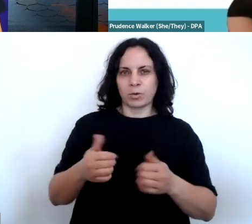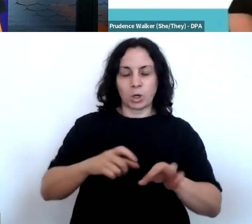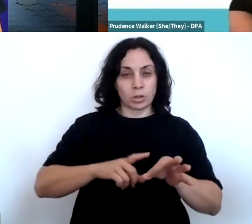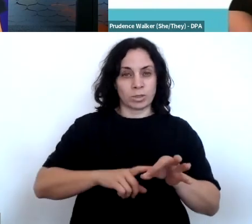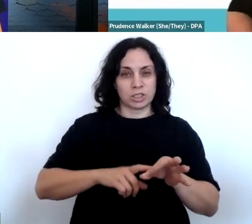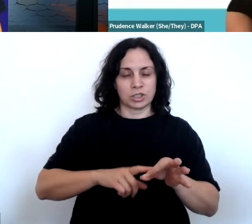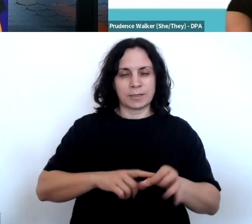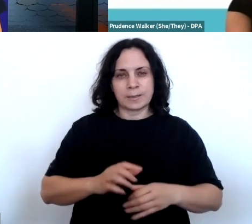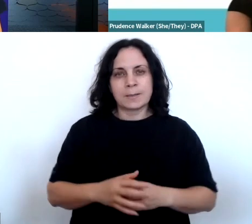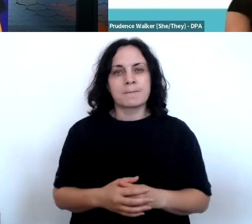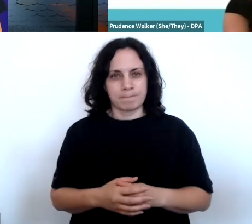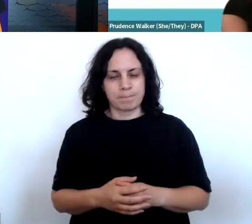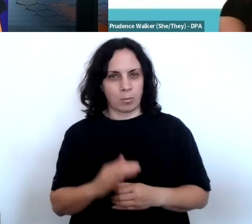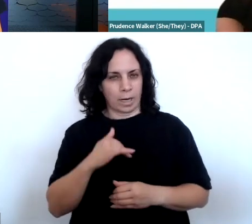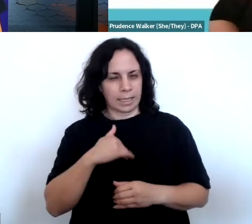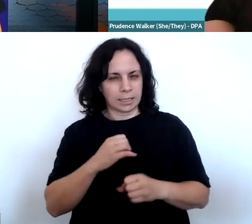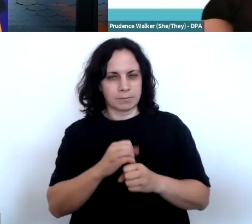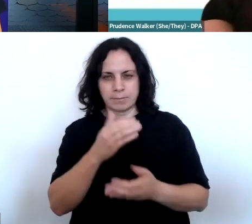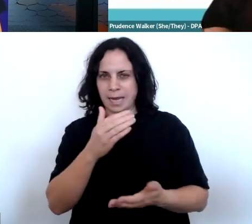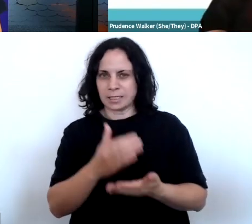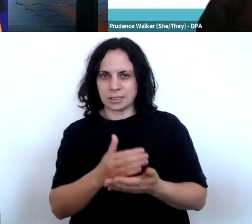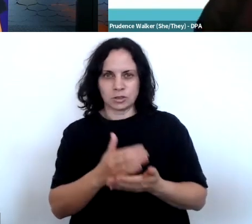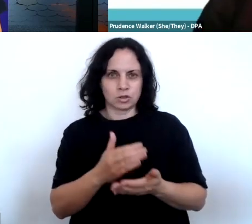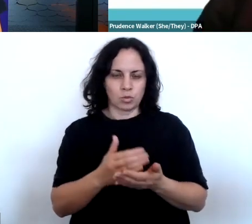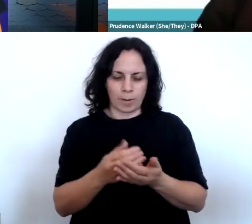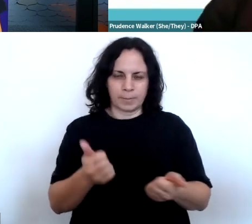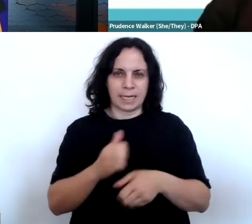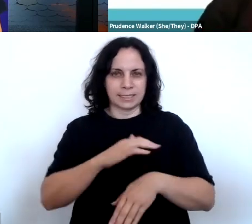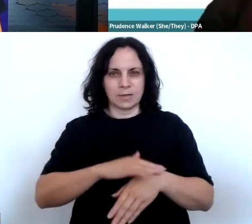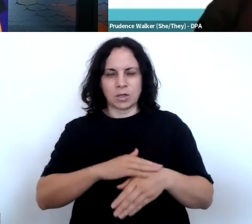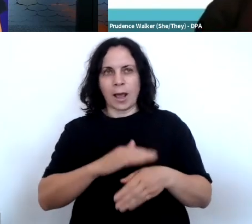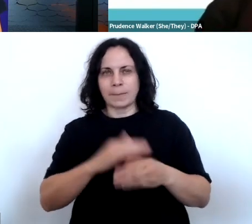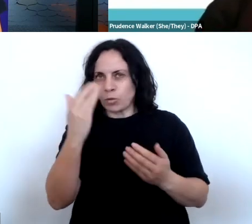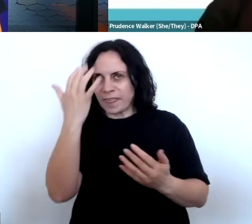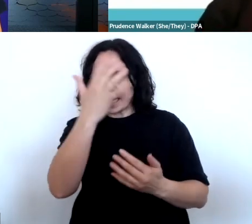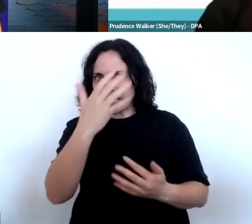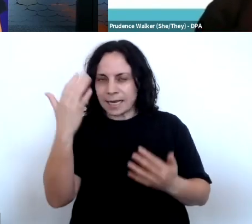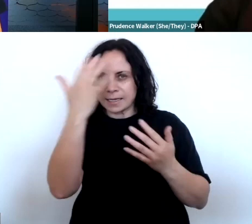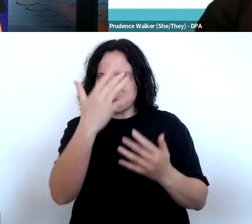some really considerable weight to. So having seamless support